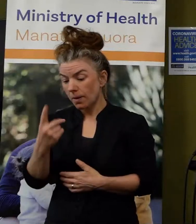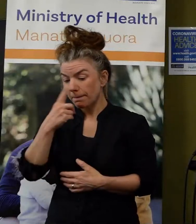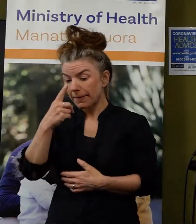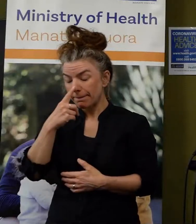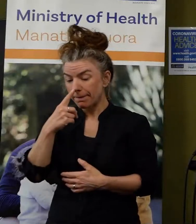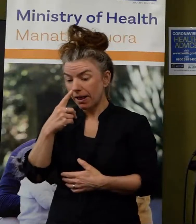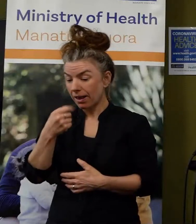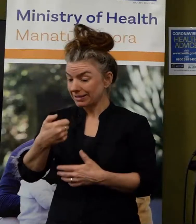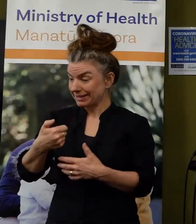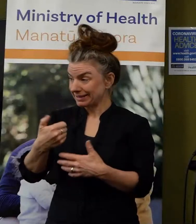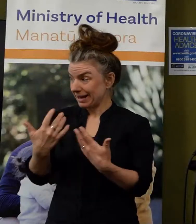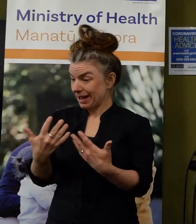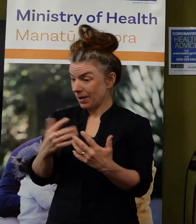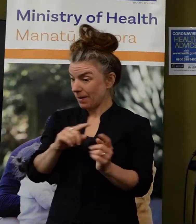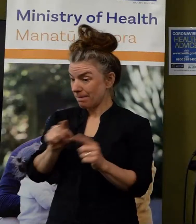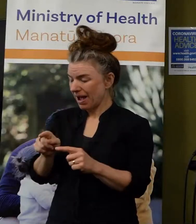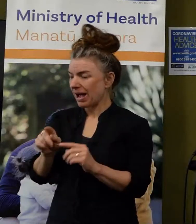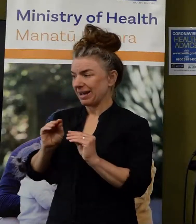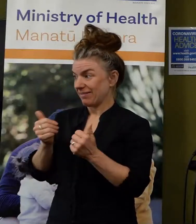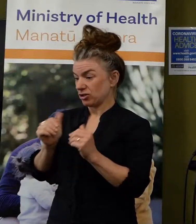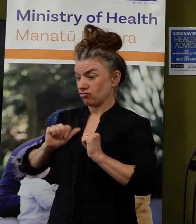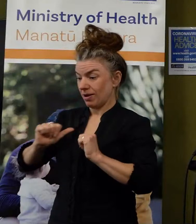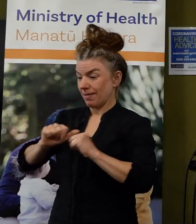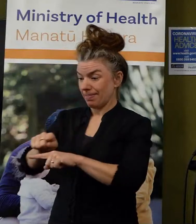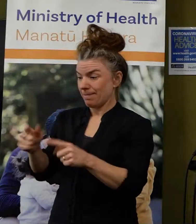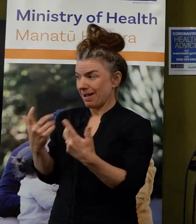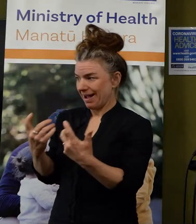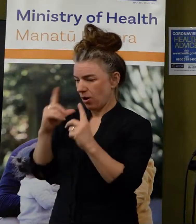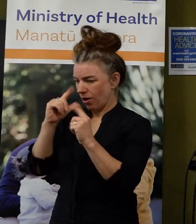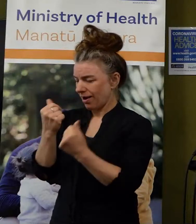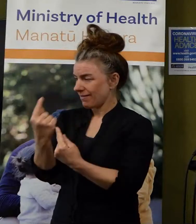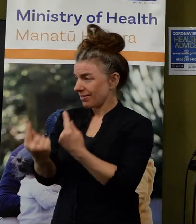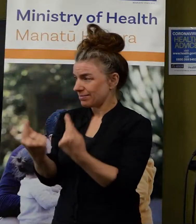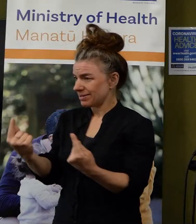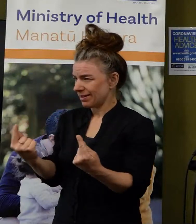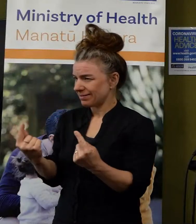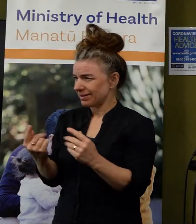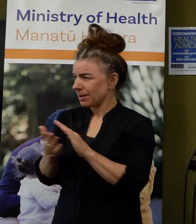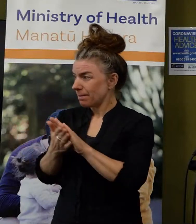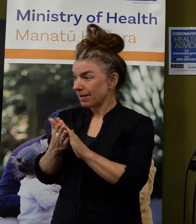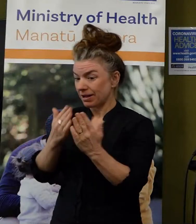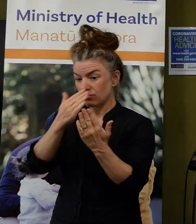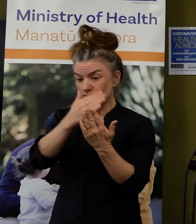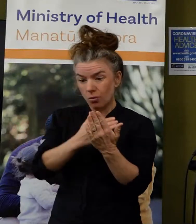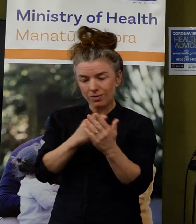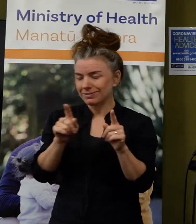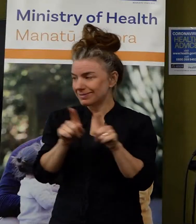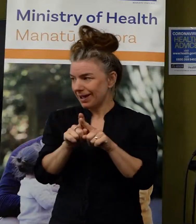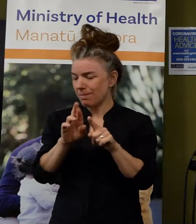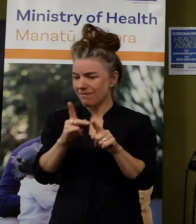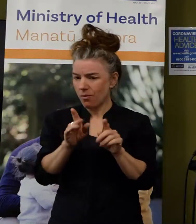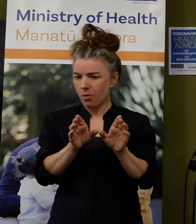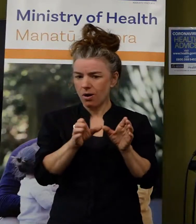the six people, have had training in also those things as well. So the precautions are similar to what they were for the Wuhan evacuees.